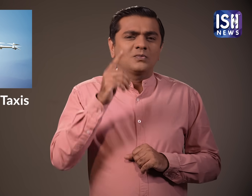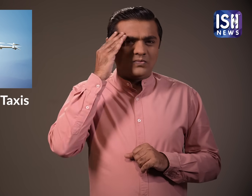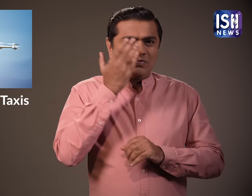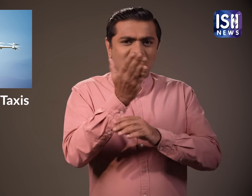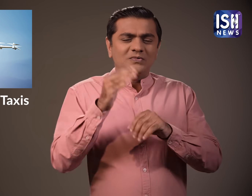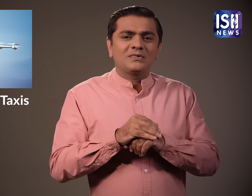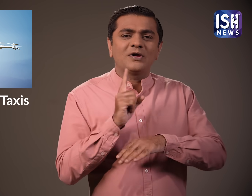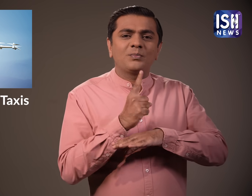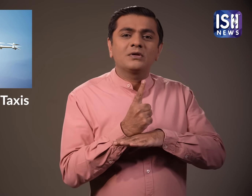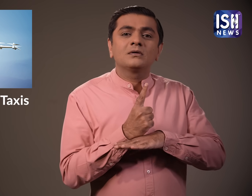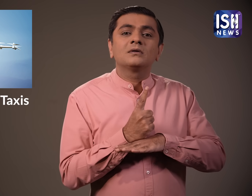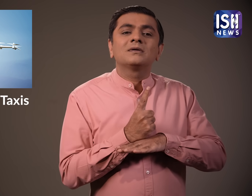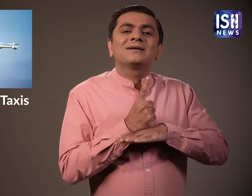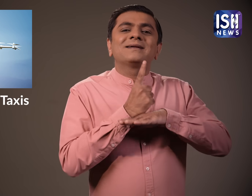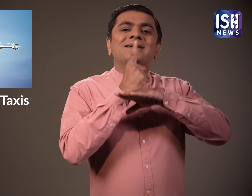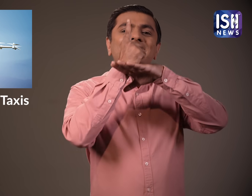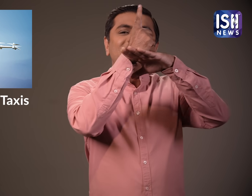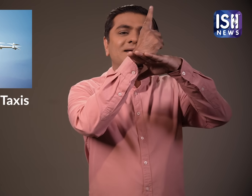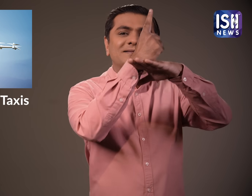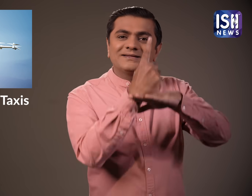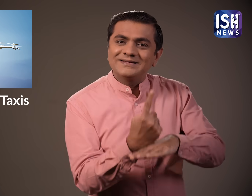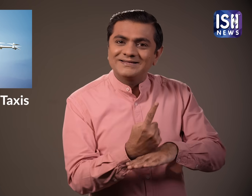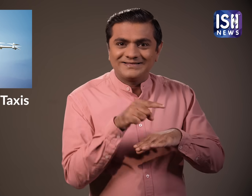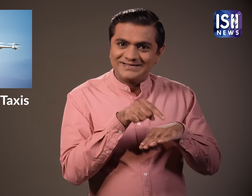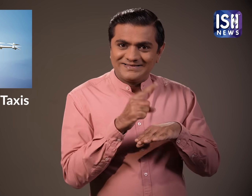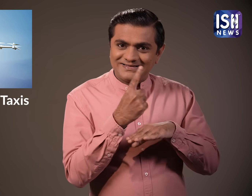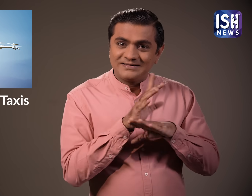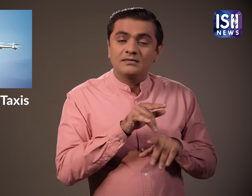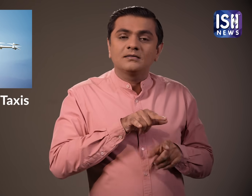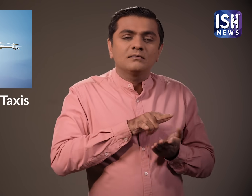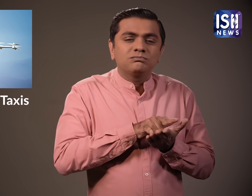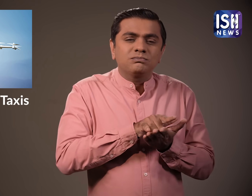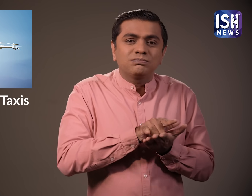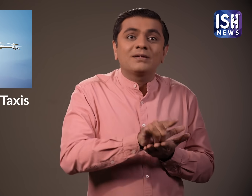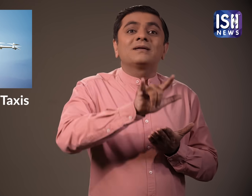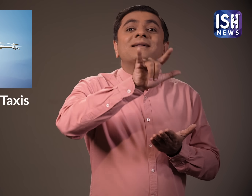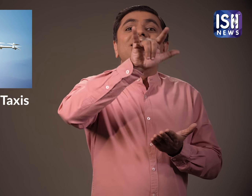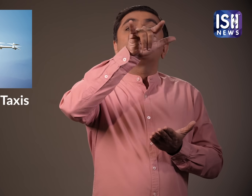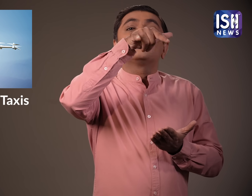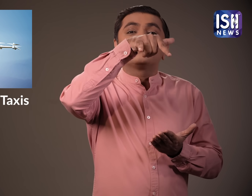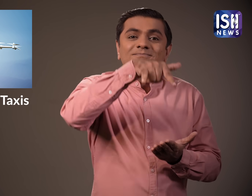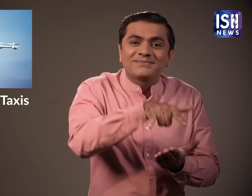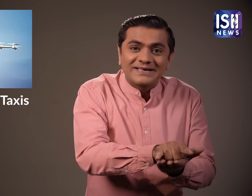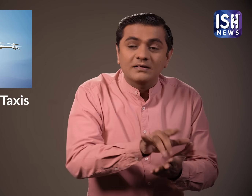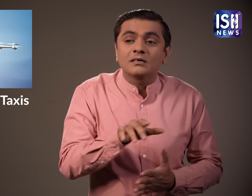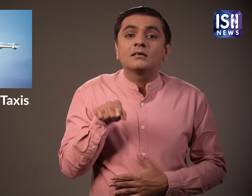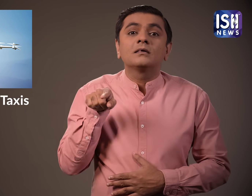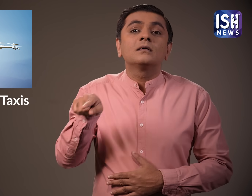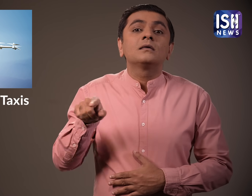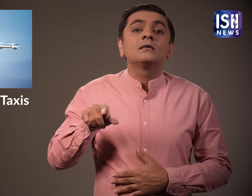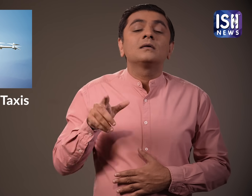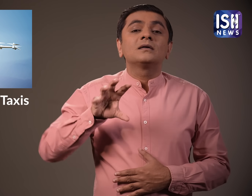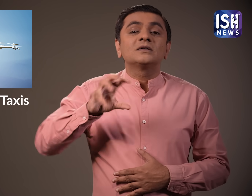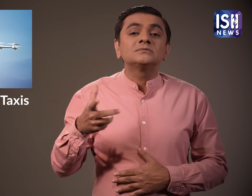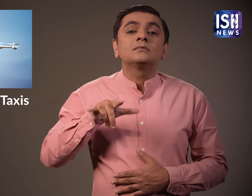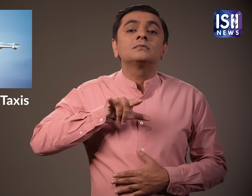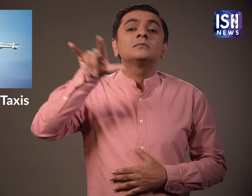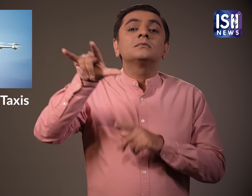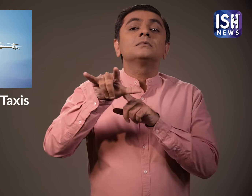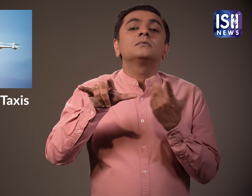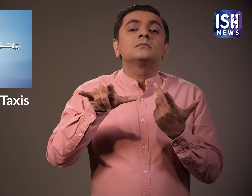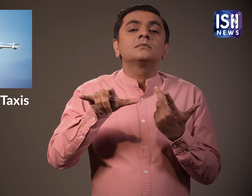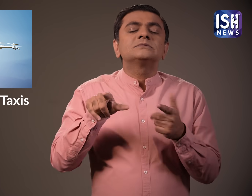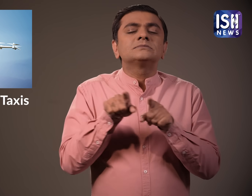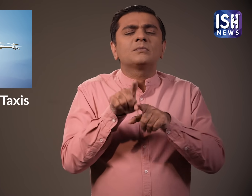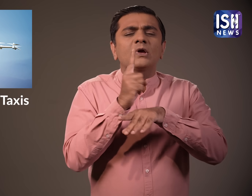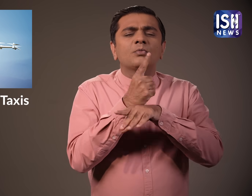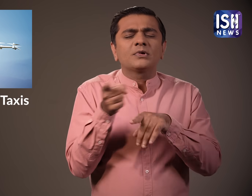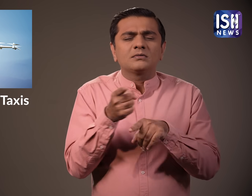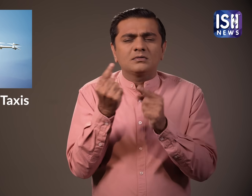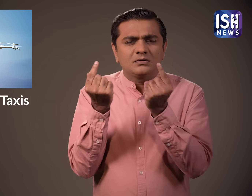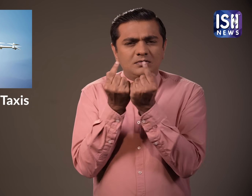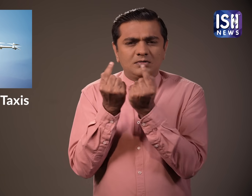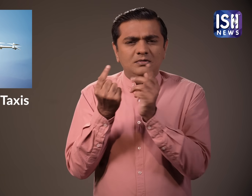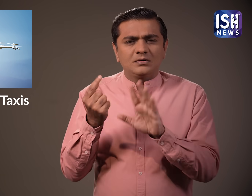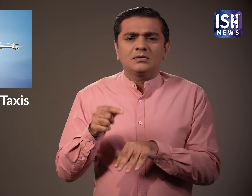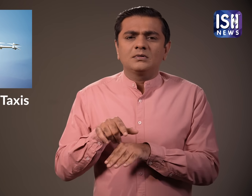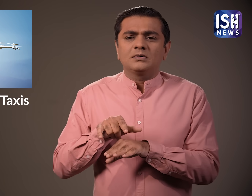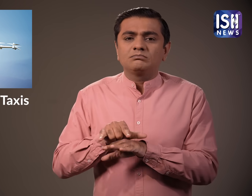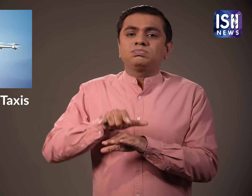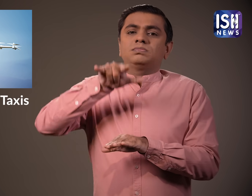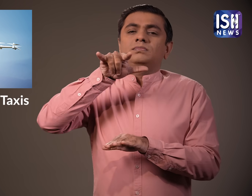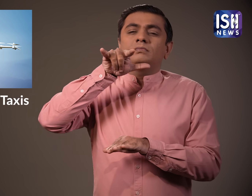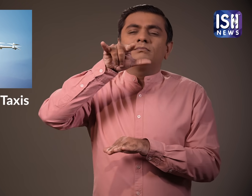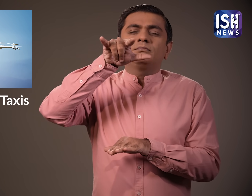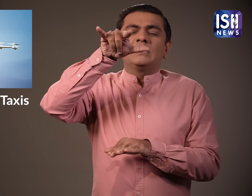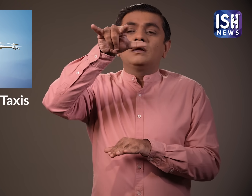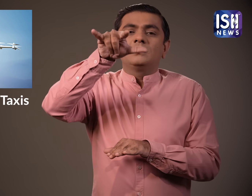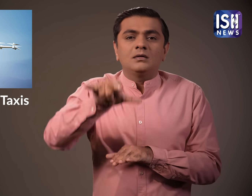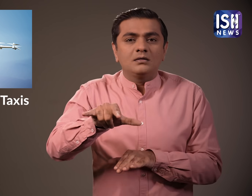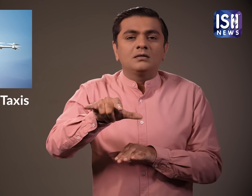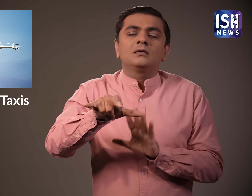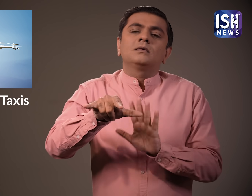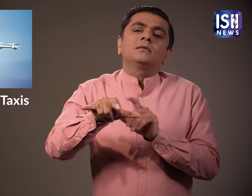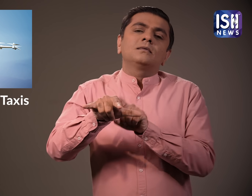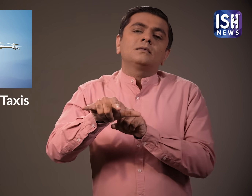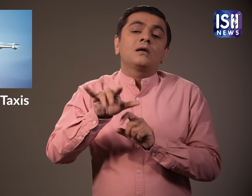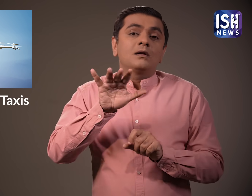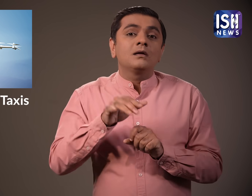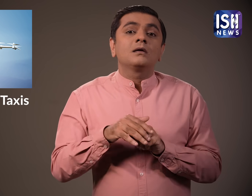These Air Taxis will be slightly similar to helicopters. They are going to be vertical take-off and landing aircrafts.